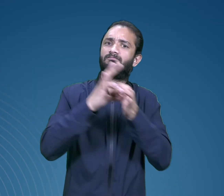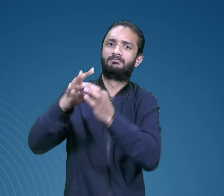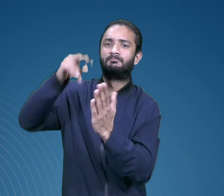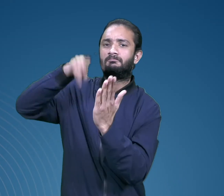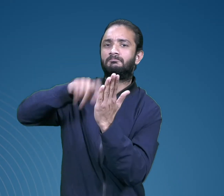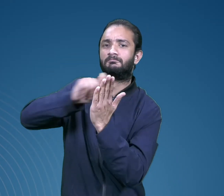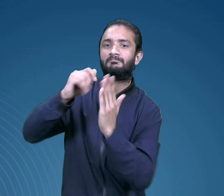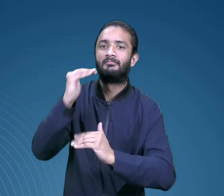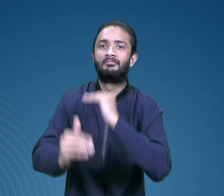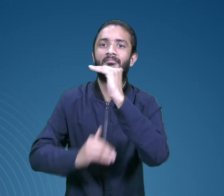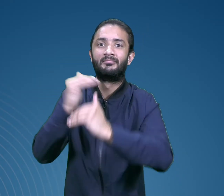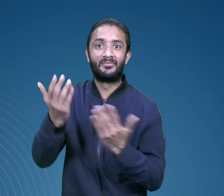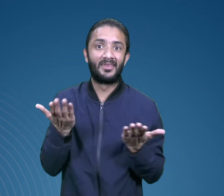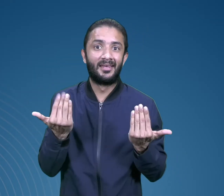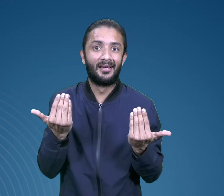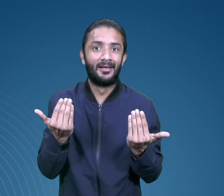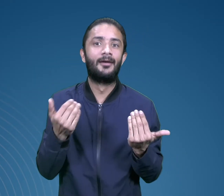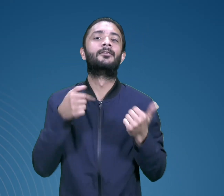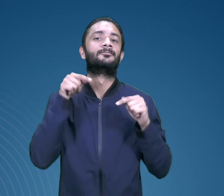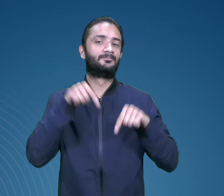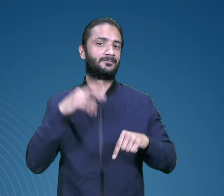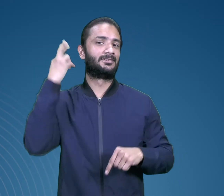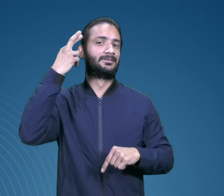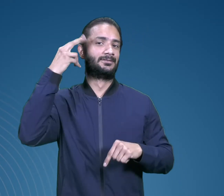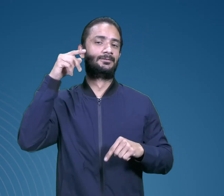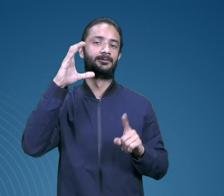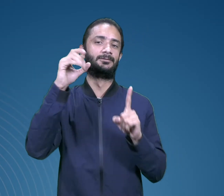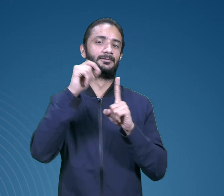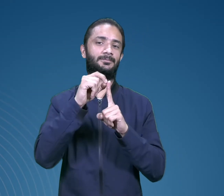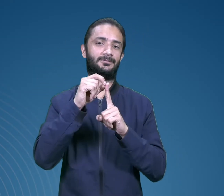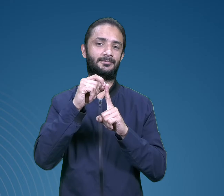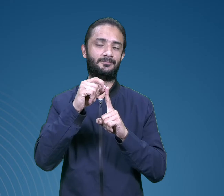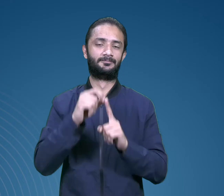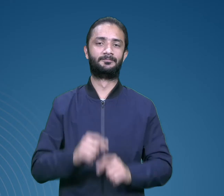develop reading writing skills at par with other students.